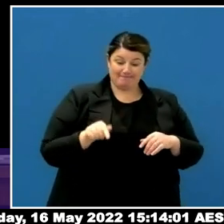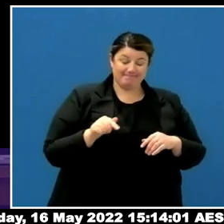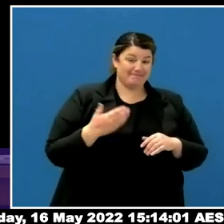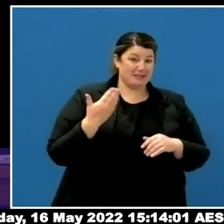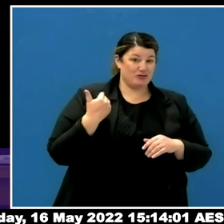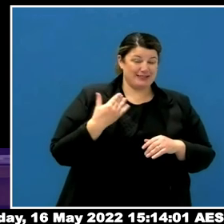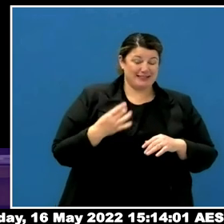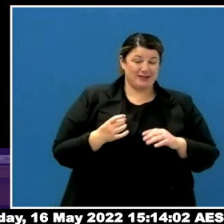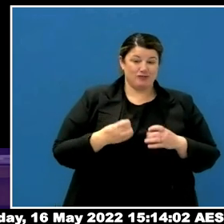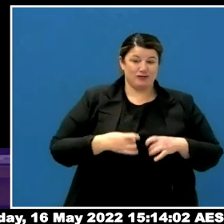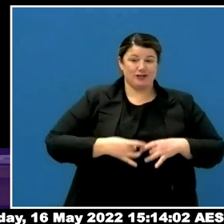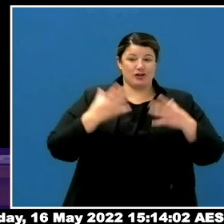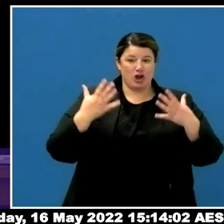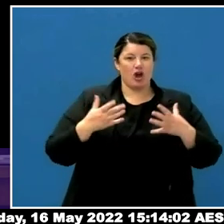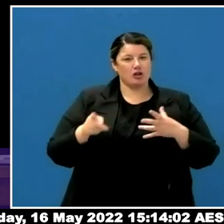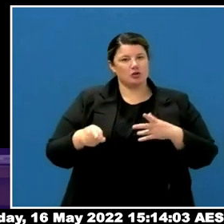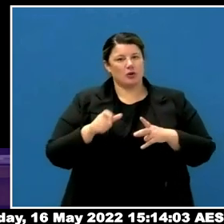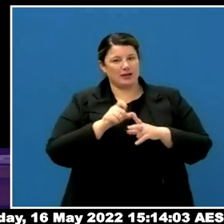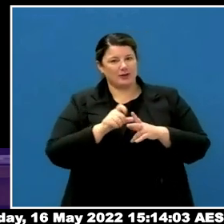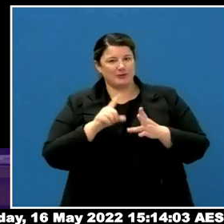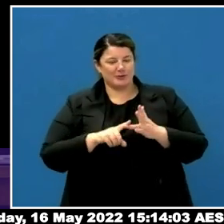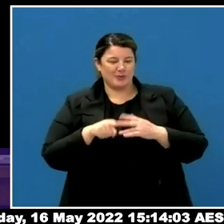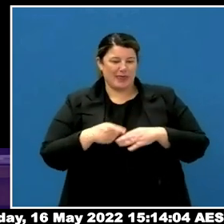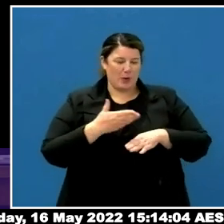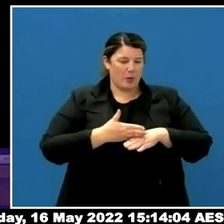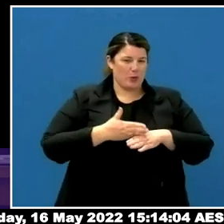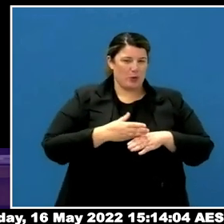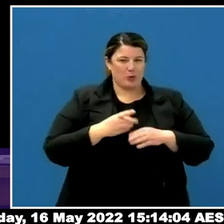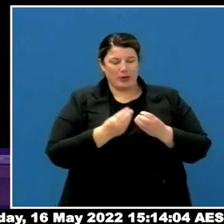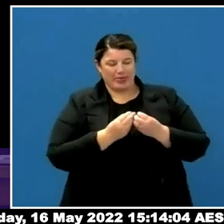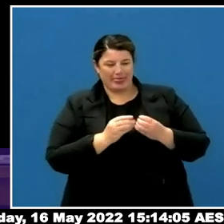that mantle. Yeah, we used to do most of that ourselves.